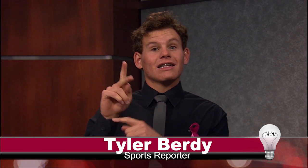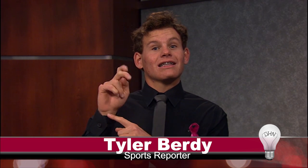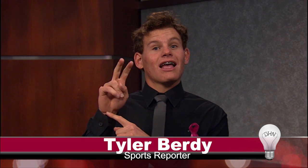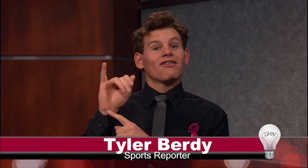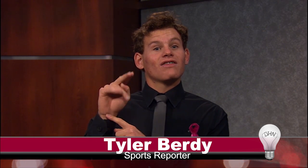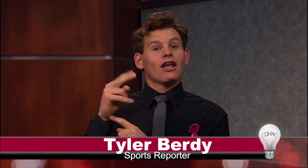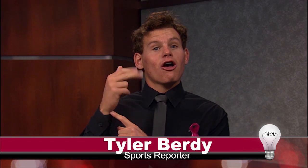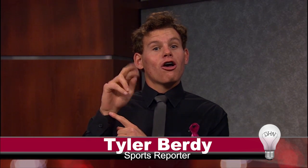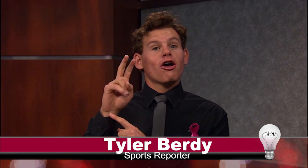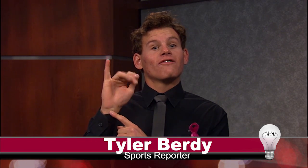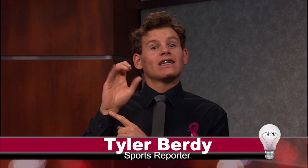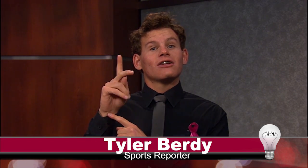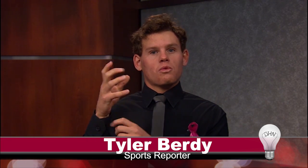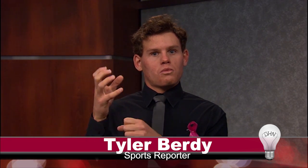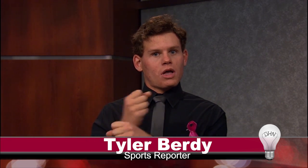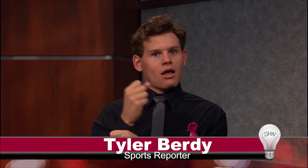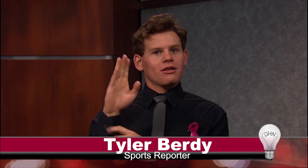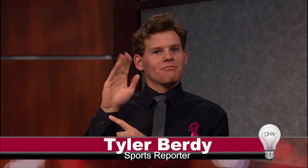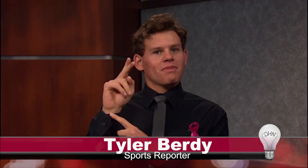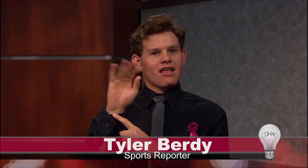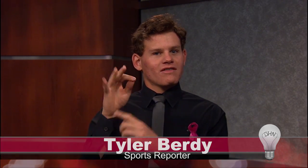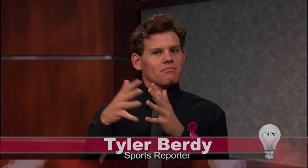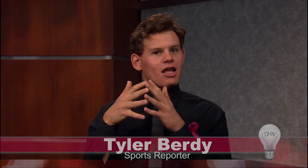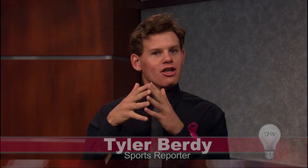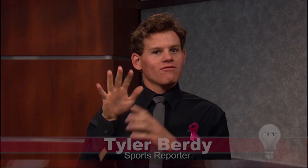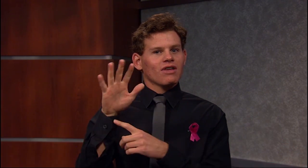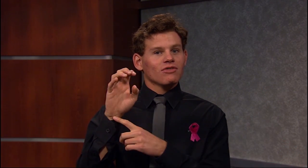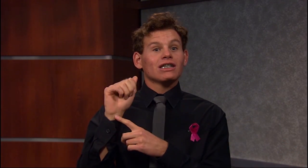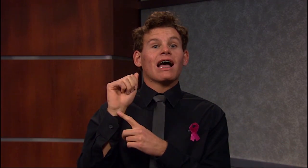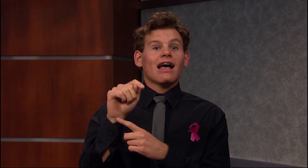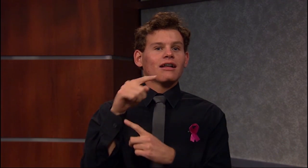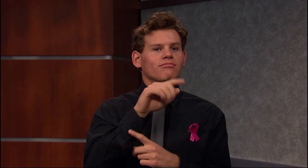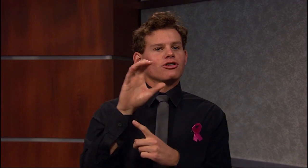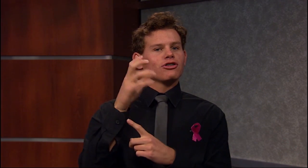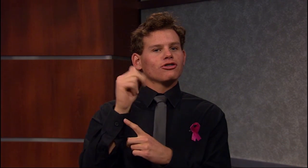The winner of the Bank of America 500 at Charlotte Speedway took a back seat behind one drivers